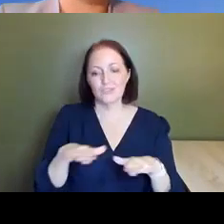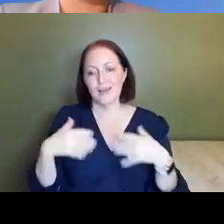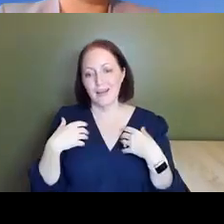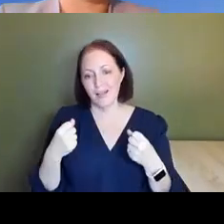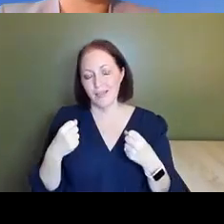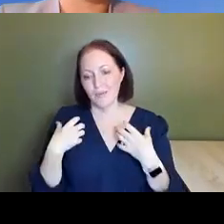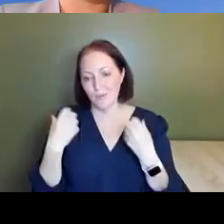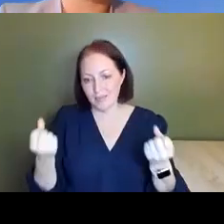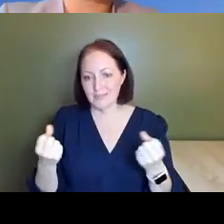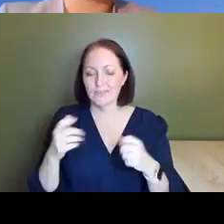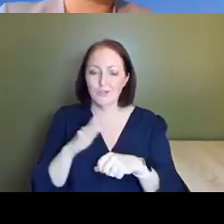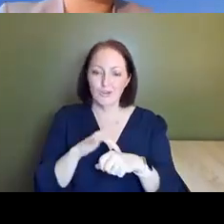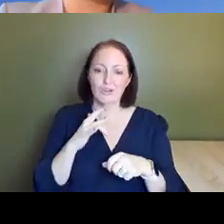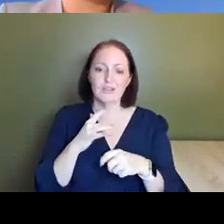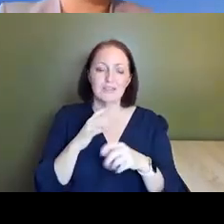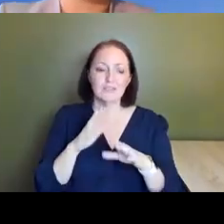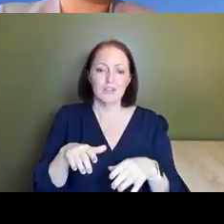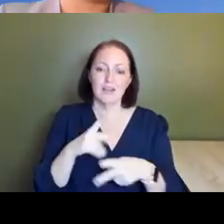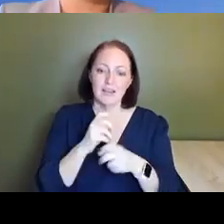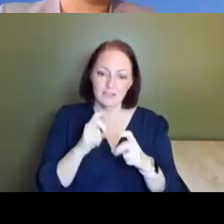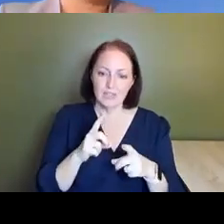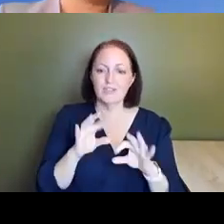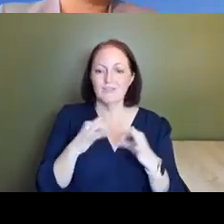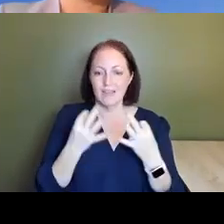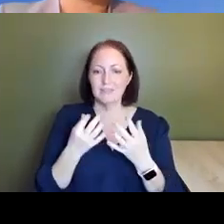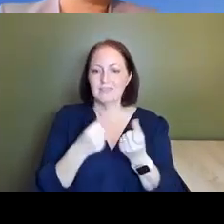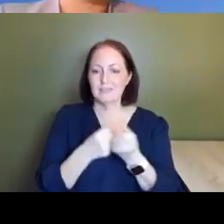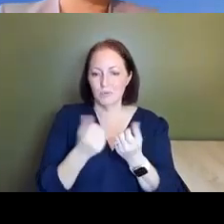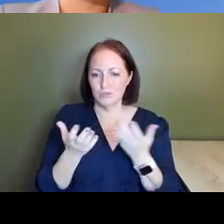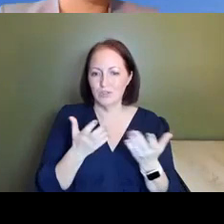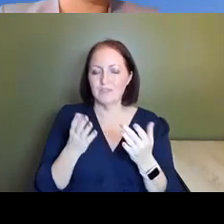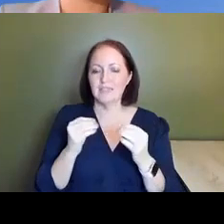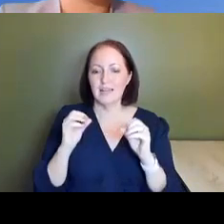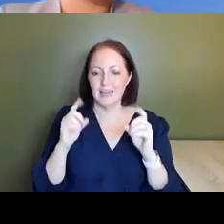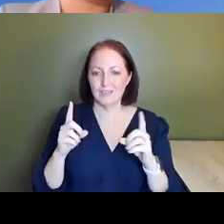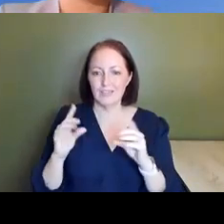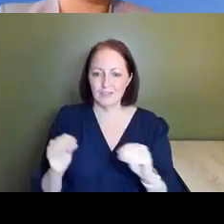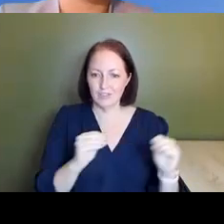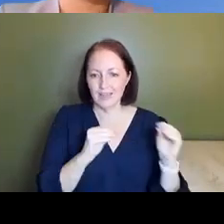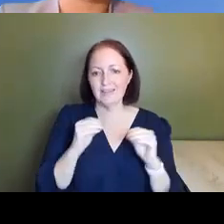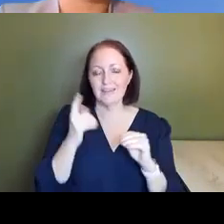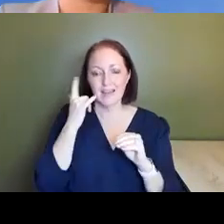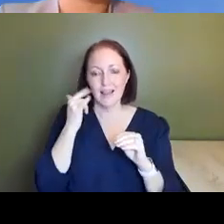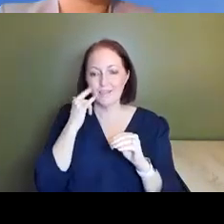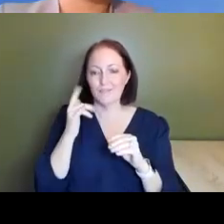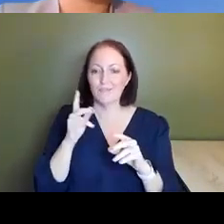care and education family and support services and educating Californians about the importance